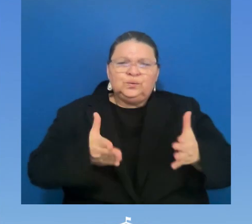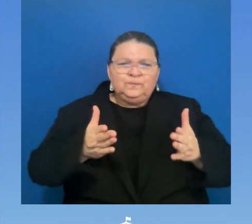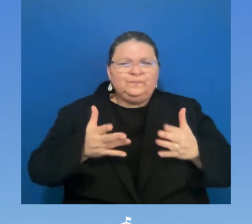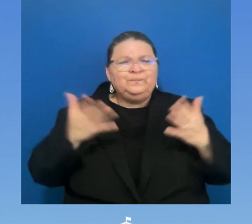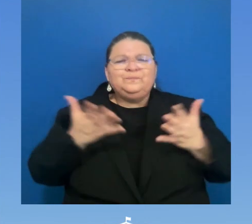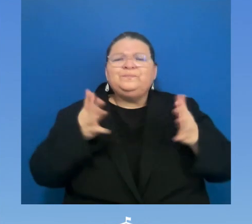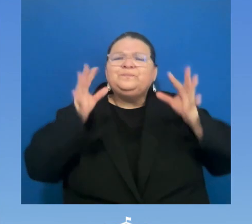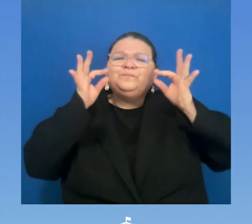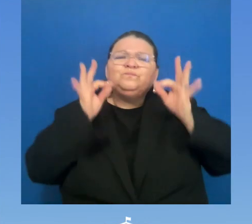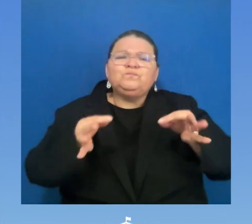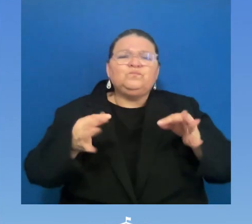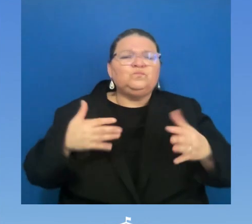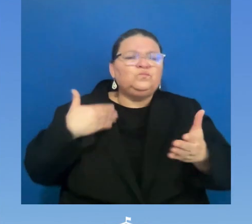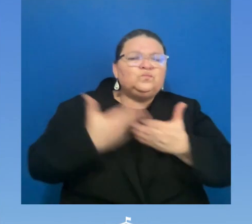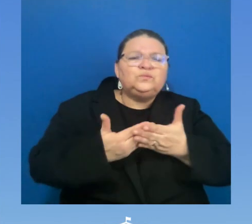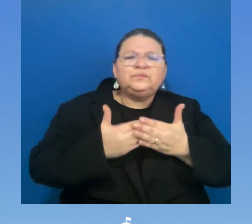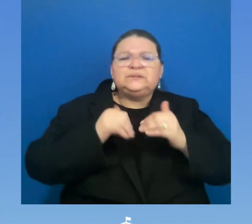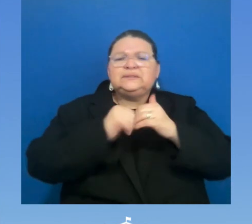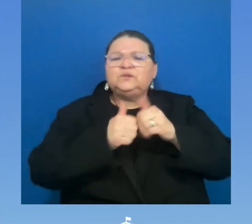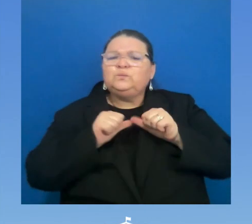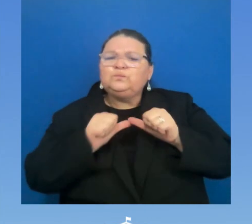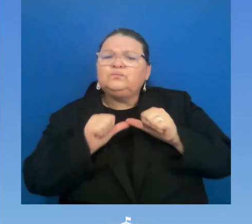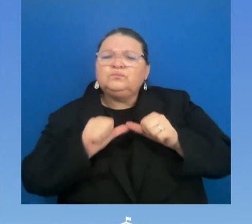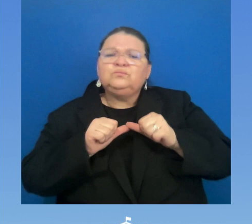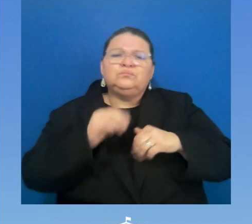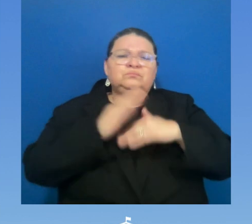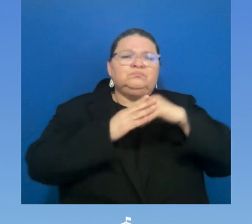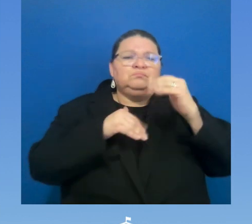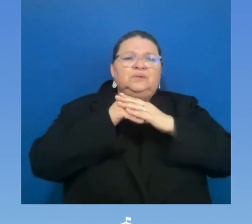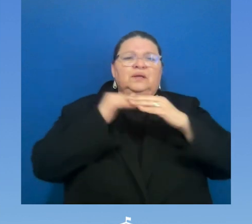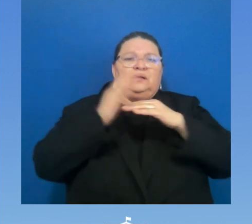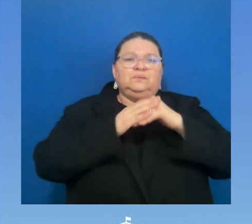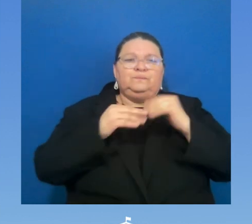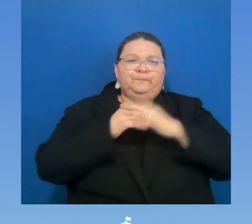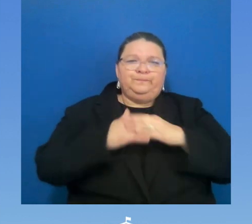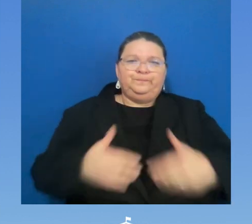particularly young people, want to come and work. Ms. Syngal: Thanks, it's one of my favorite topics,